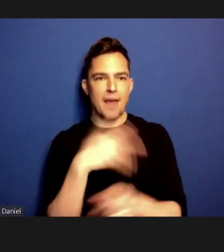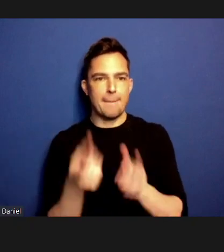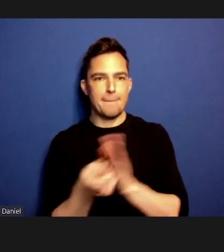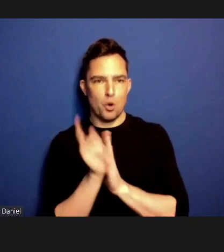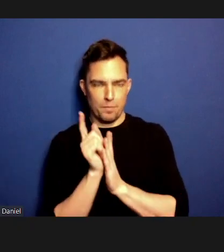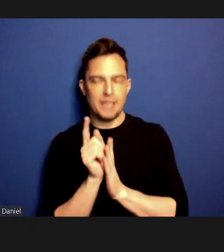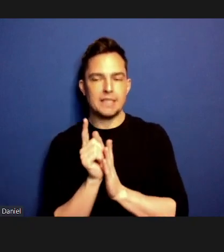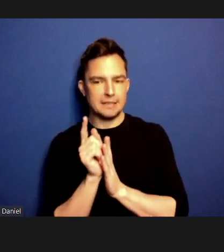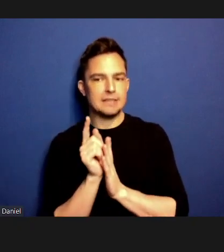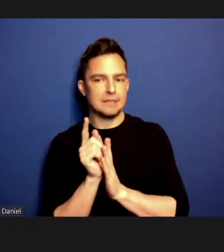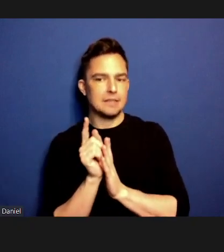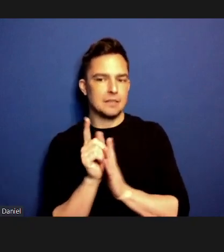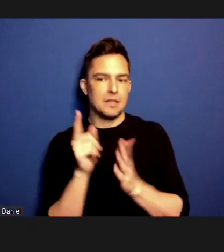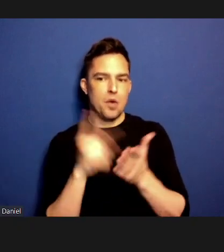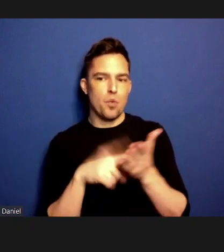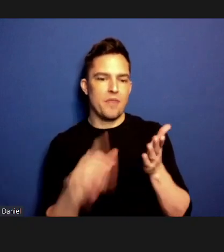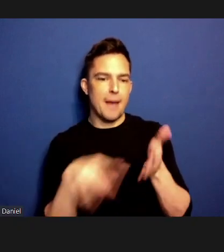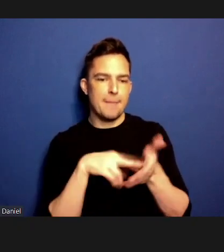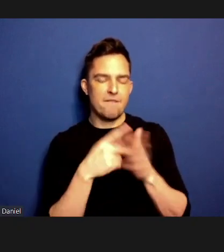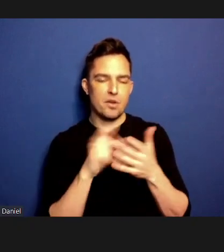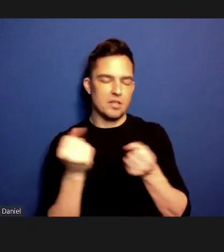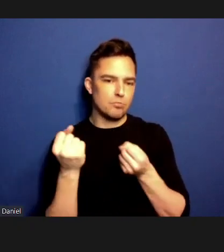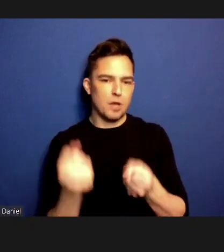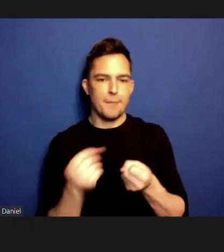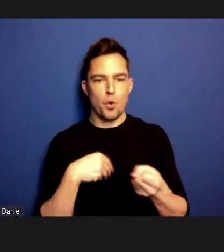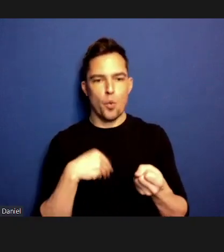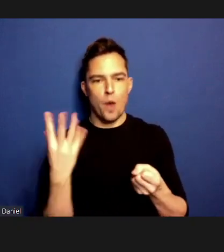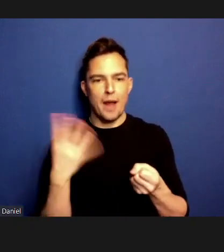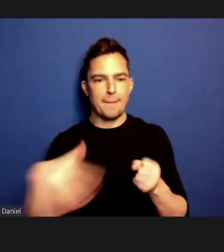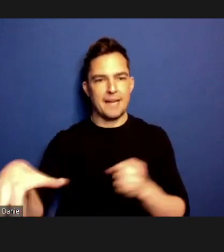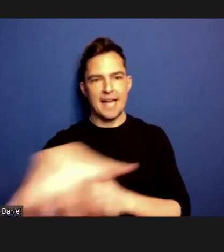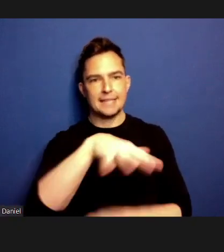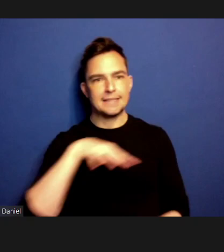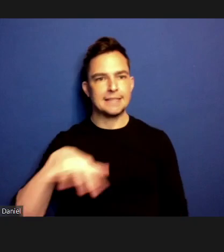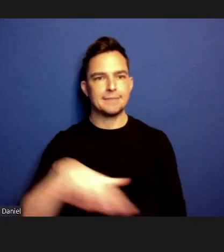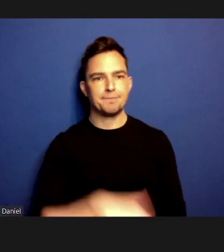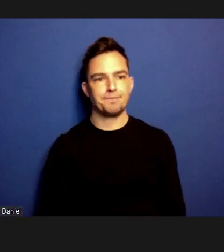meant for this predominantly white space.